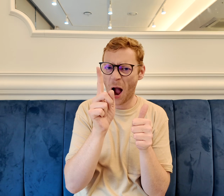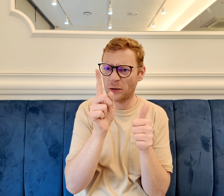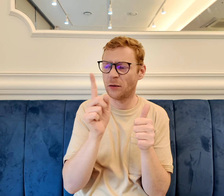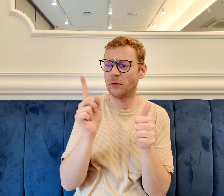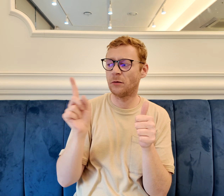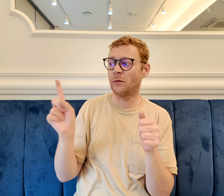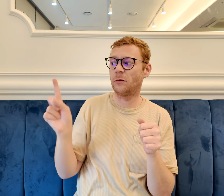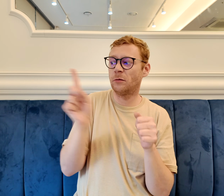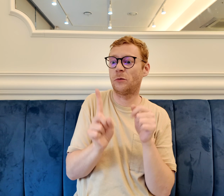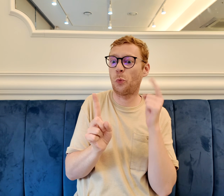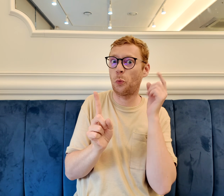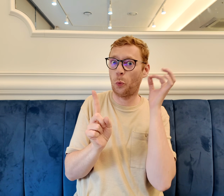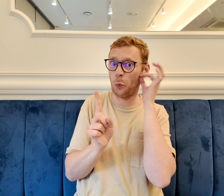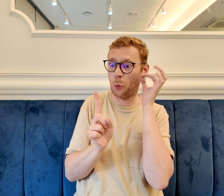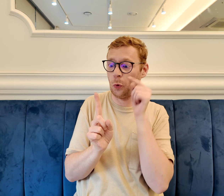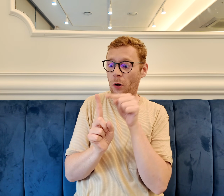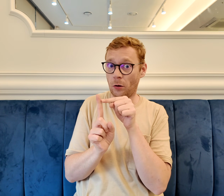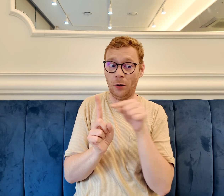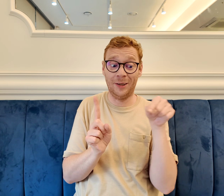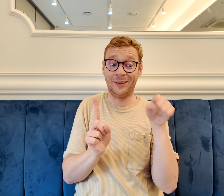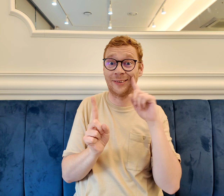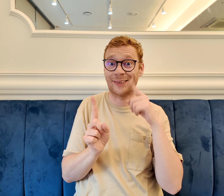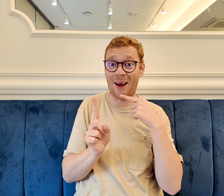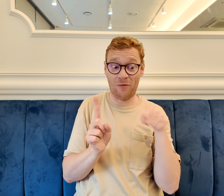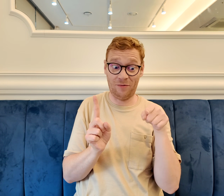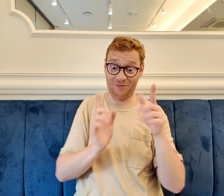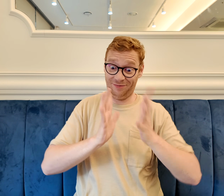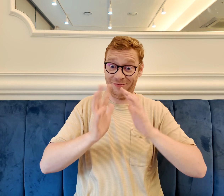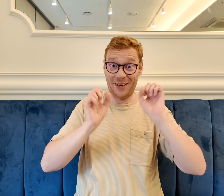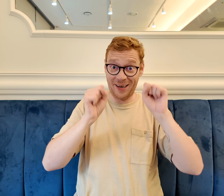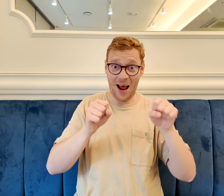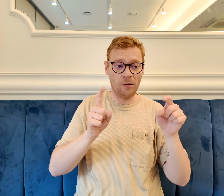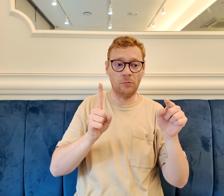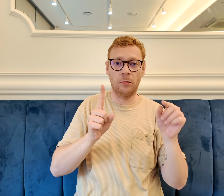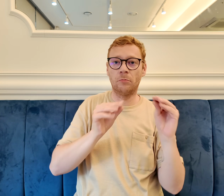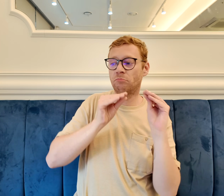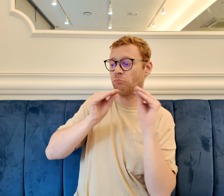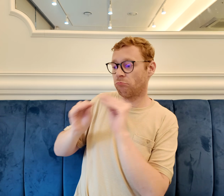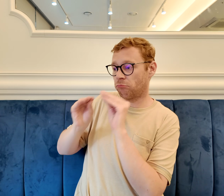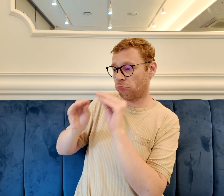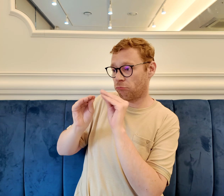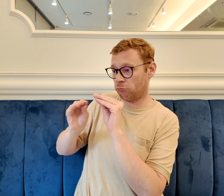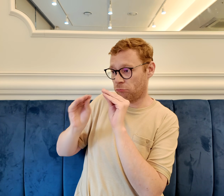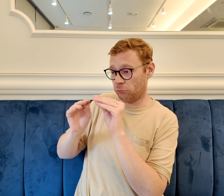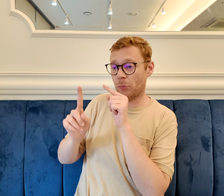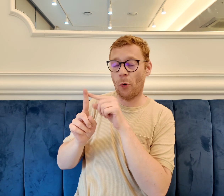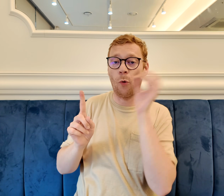Nevertheless, the hearing person learns sign language from the deaf person, and